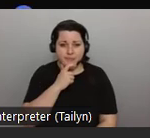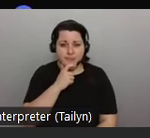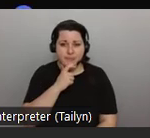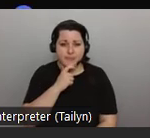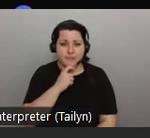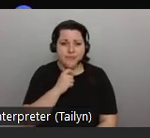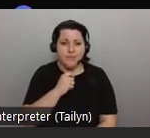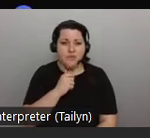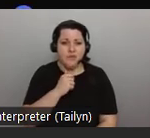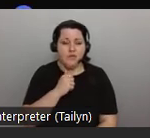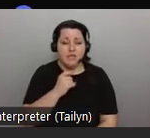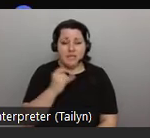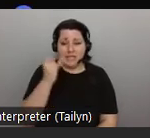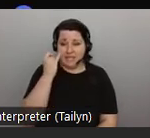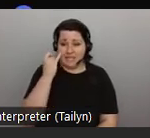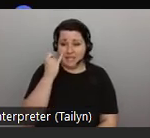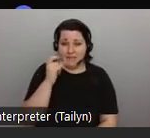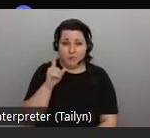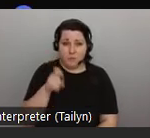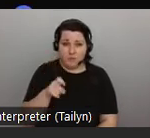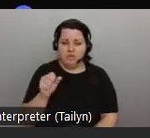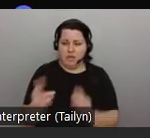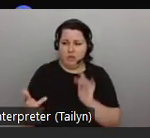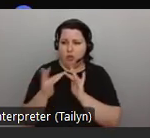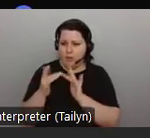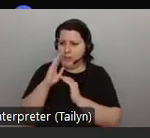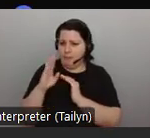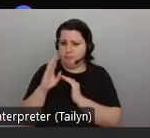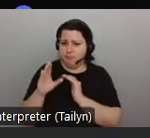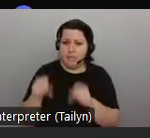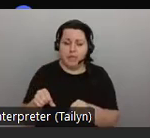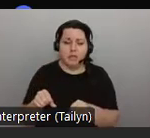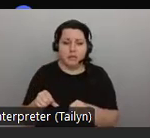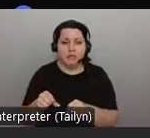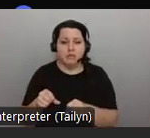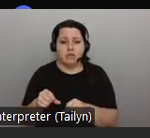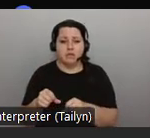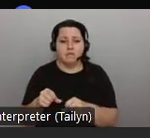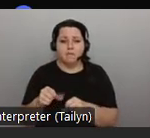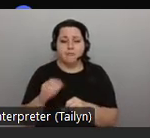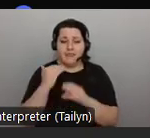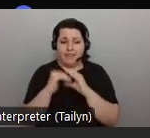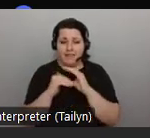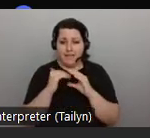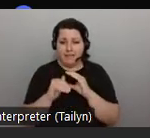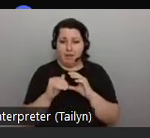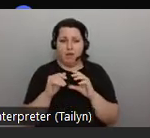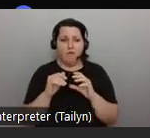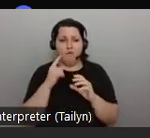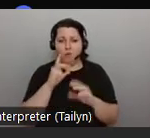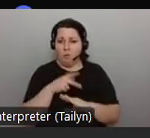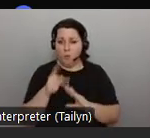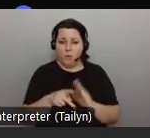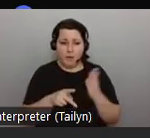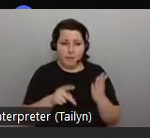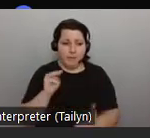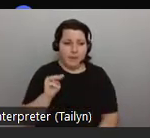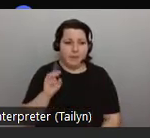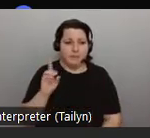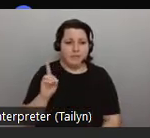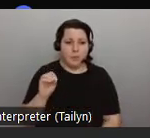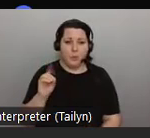let me go back to our PowerPoint. If you need to you can contact us directly,